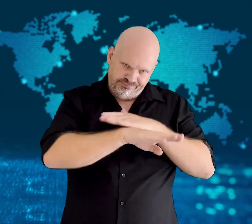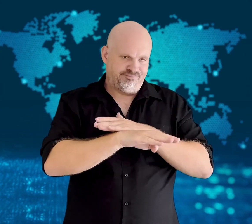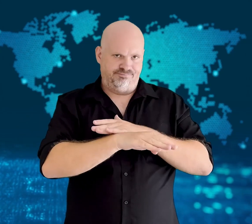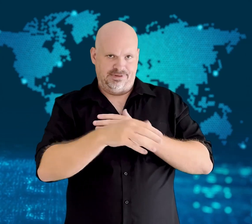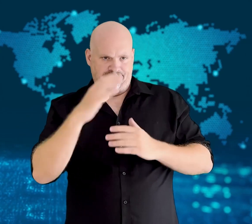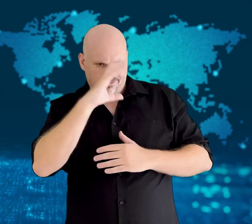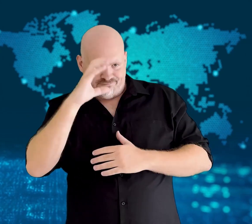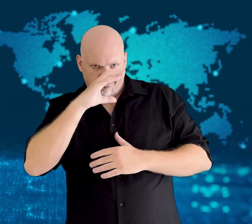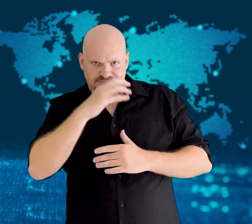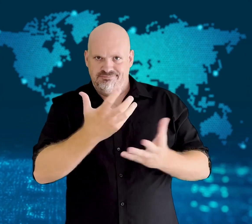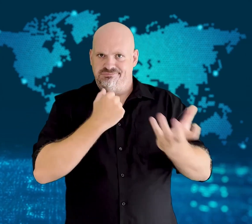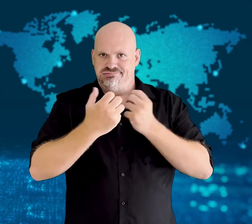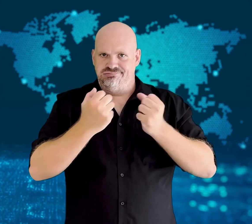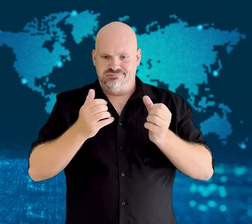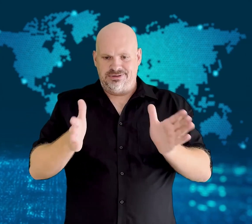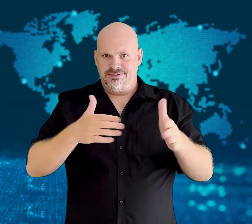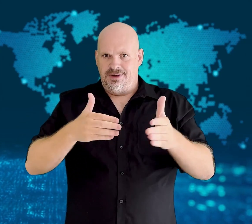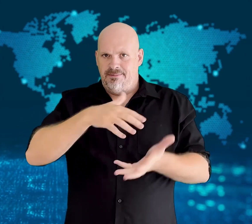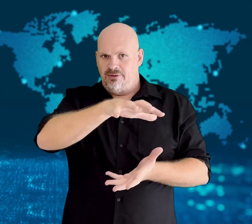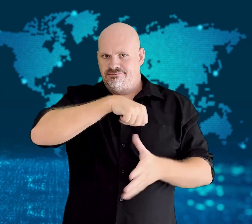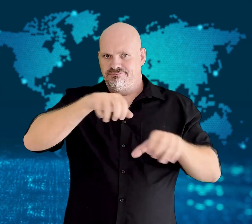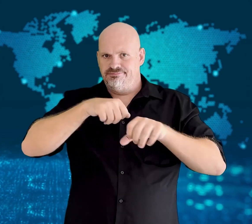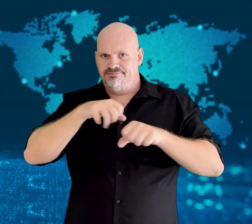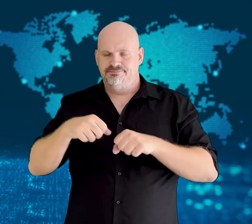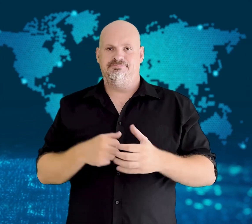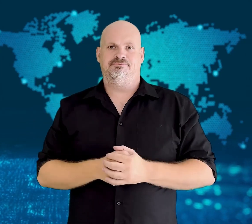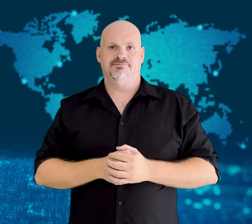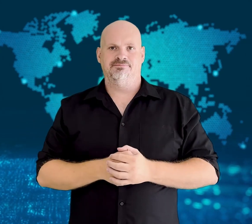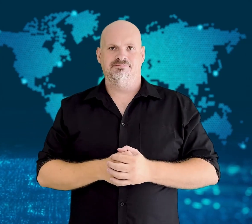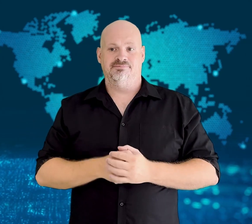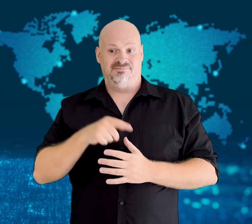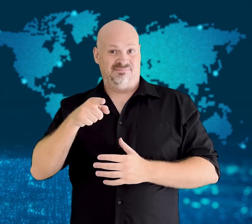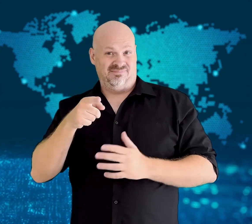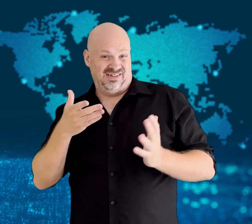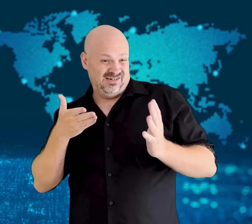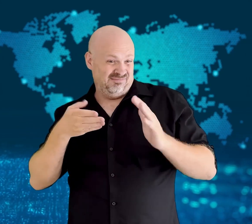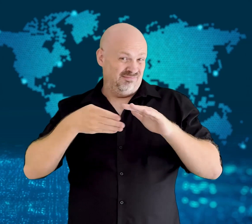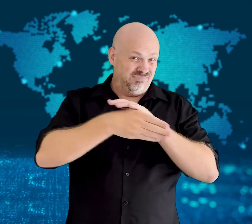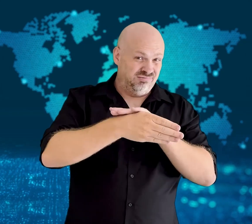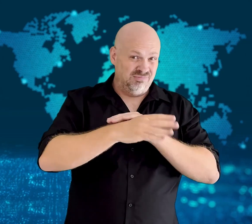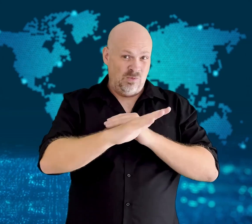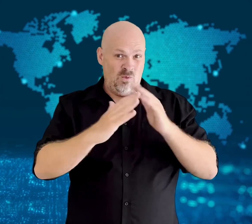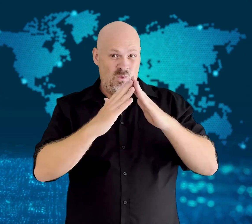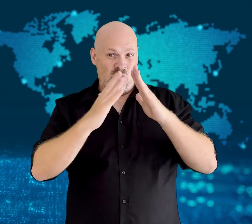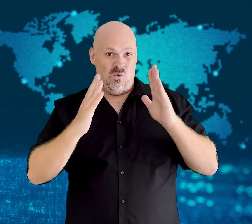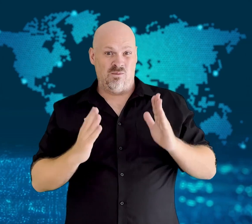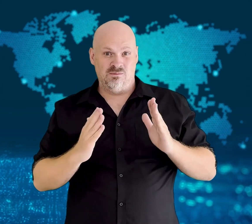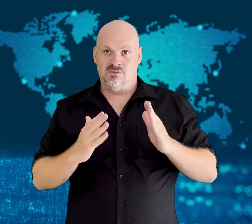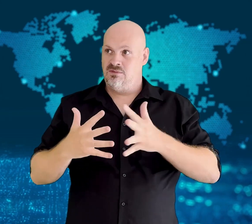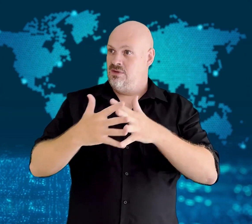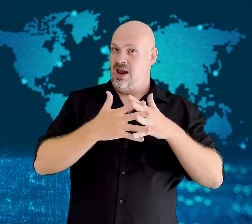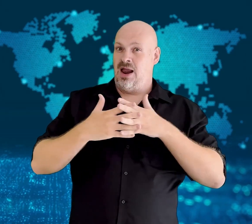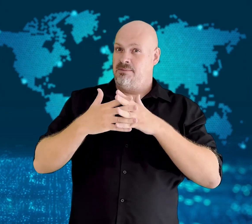The FBI collected the documents this week with a search warrant